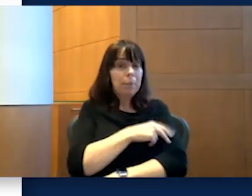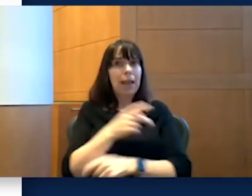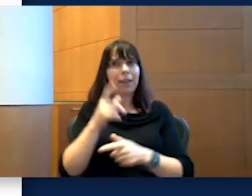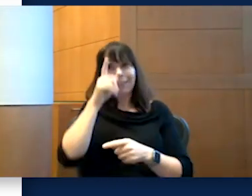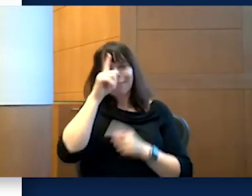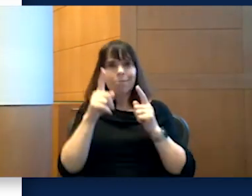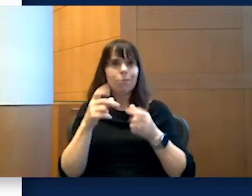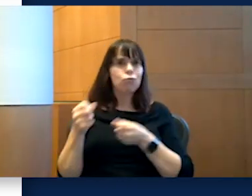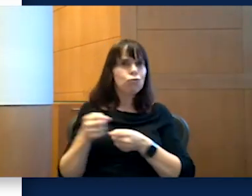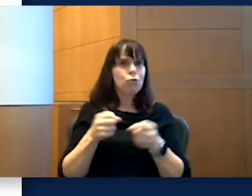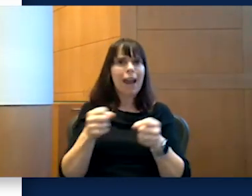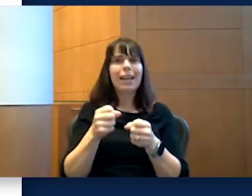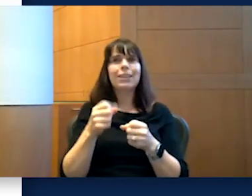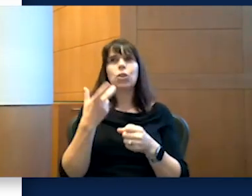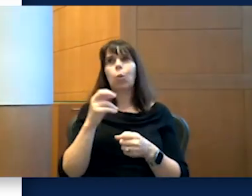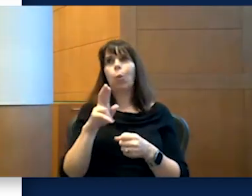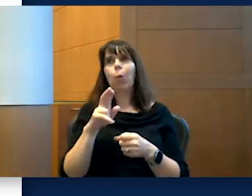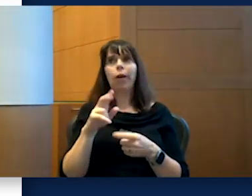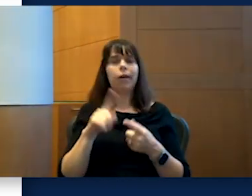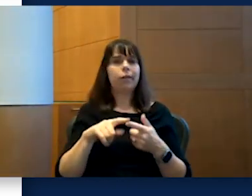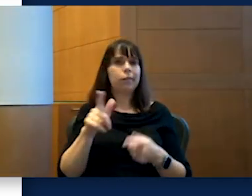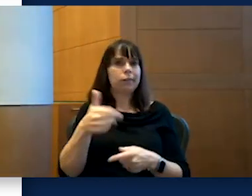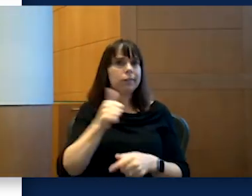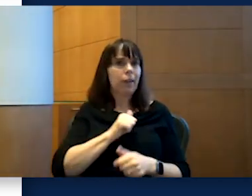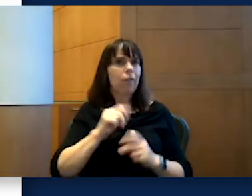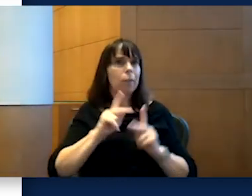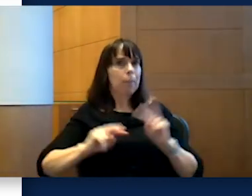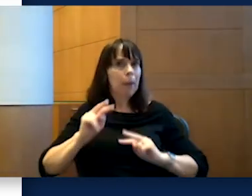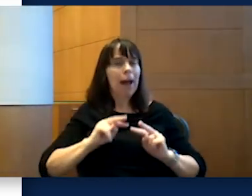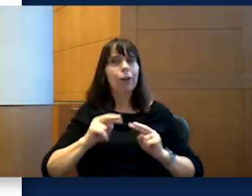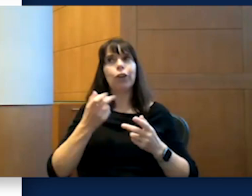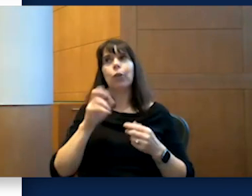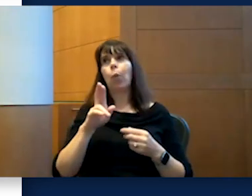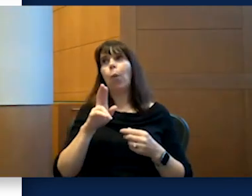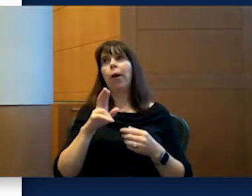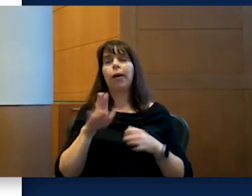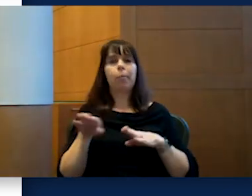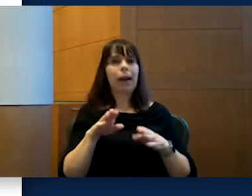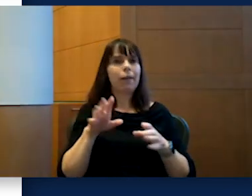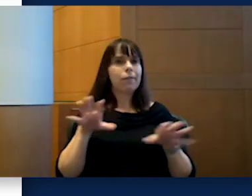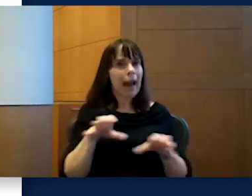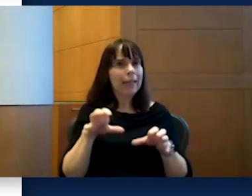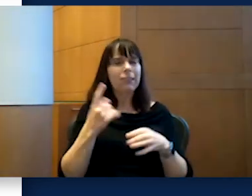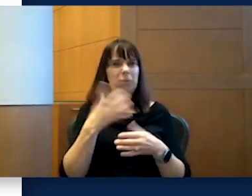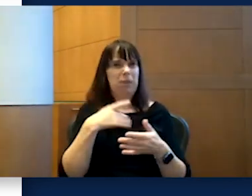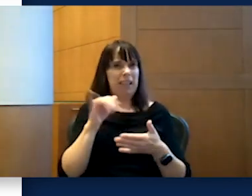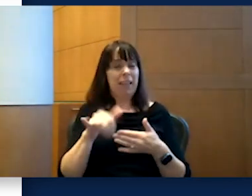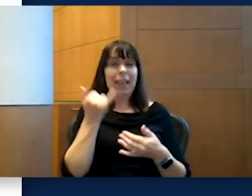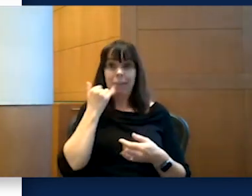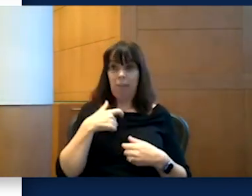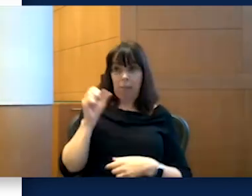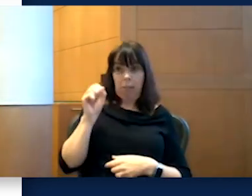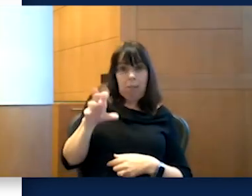If I have a bunch of ideas and am really working with a patient to implement some strategies or work on self-monitoring or behavioral activation, different things like that, if what I'm saying isn't landing with the patient, getting that feedback allows us to problem solve before the next visit where things may not have materialized the way we might have hoped.